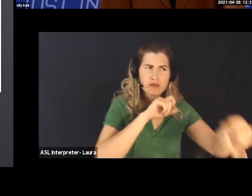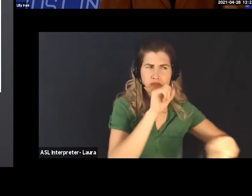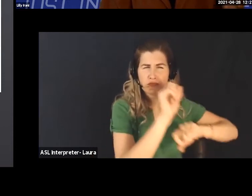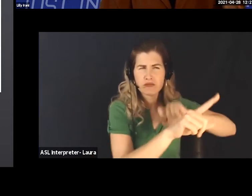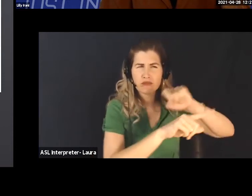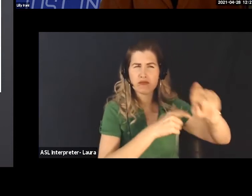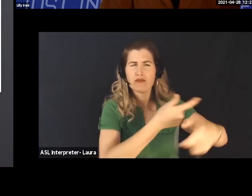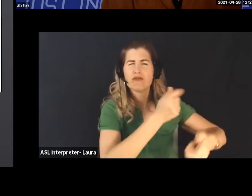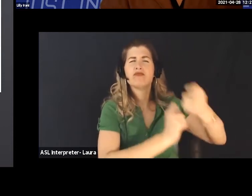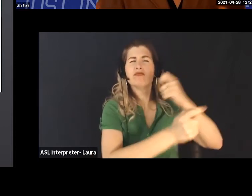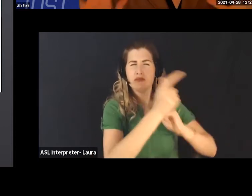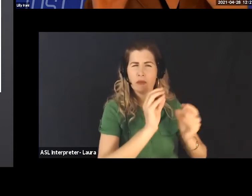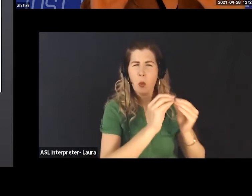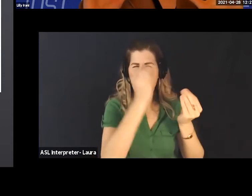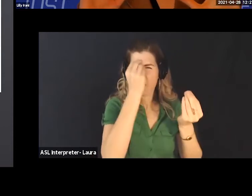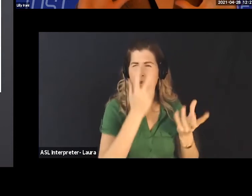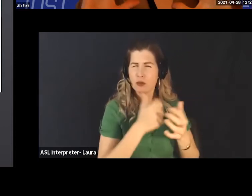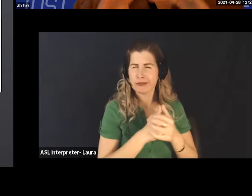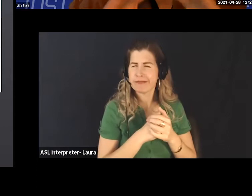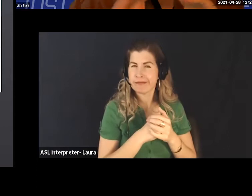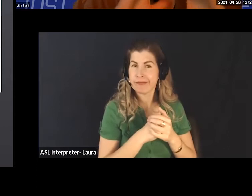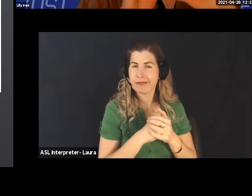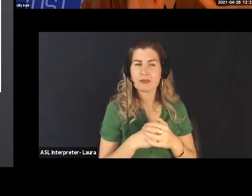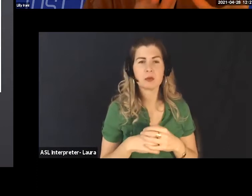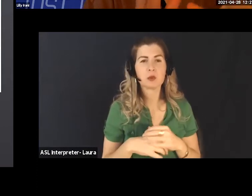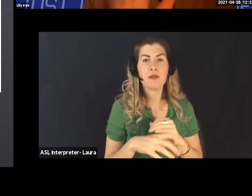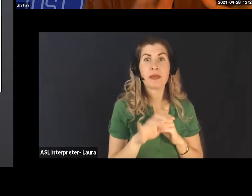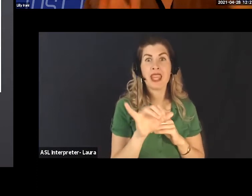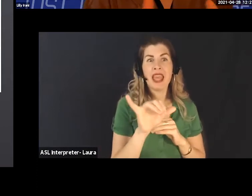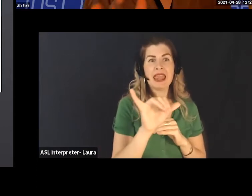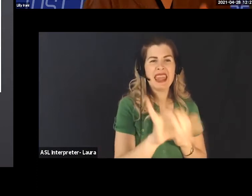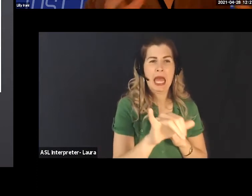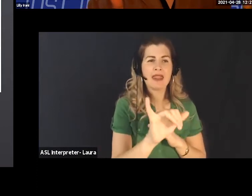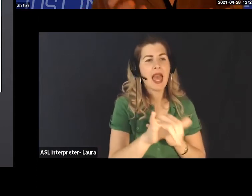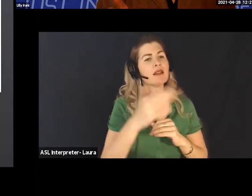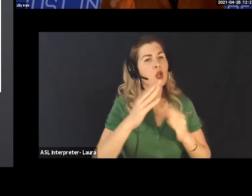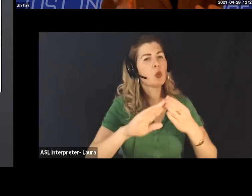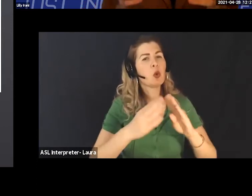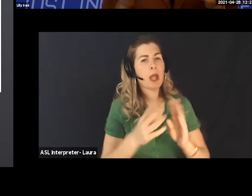Now that, that, that meeting, that community firm ended up being the kind